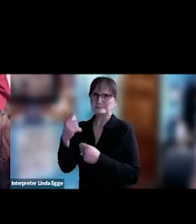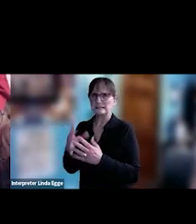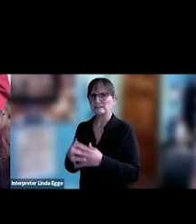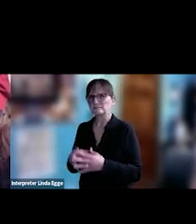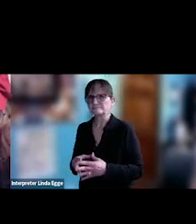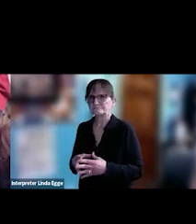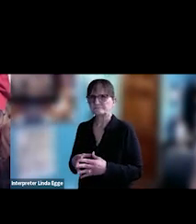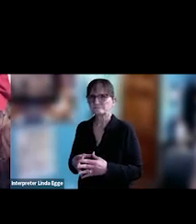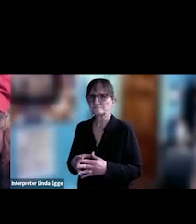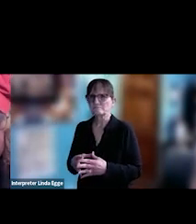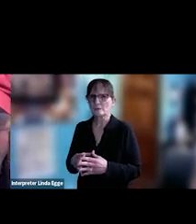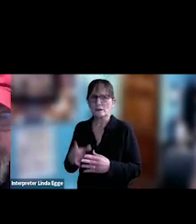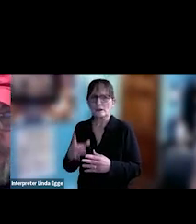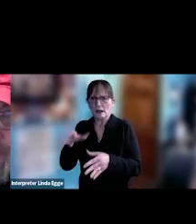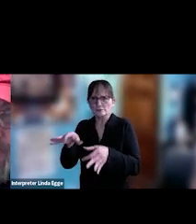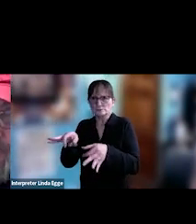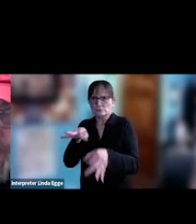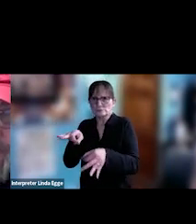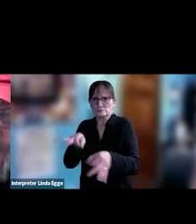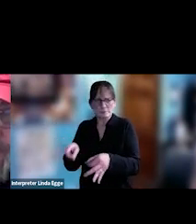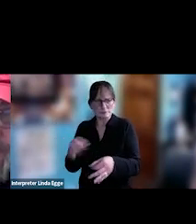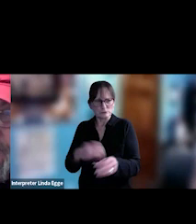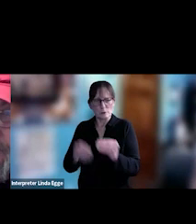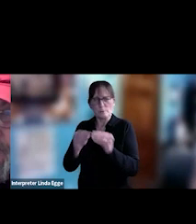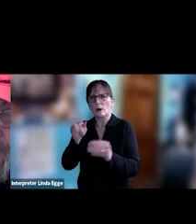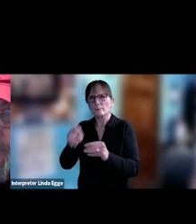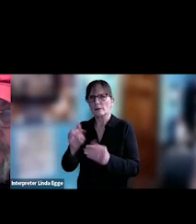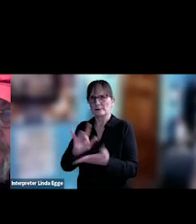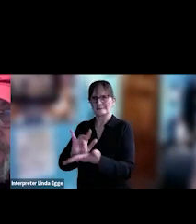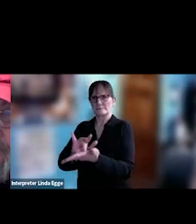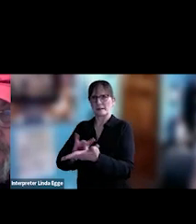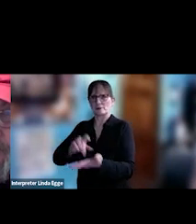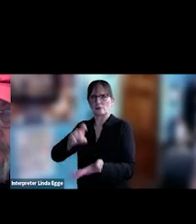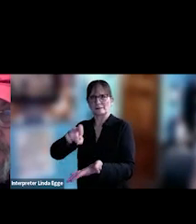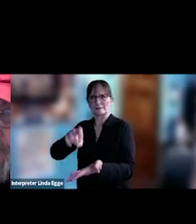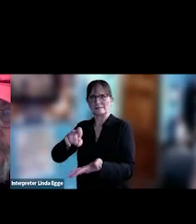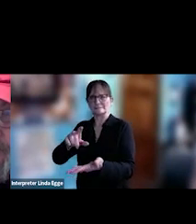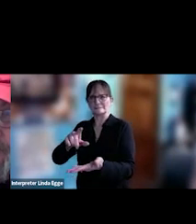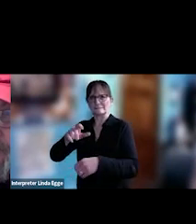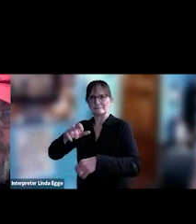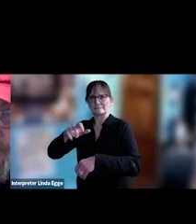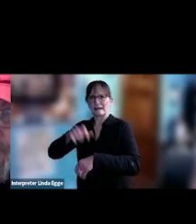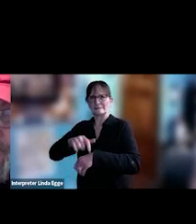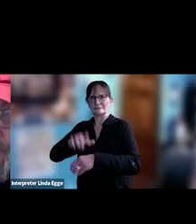Just to explain to you guys a little bit about his medical needs at the time when he connected with me,